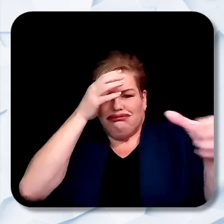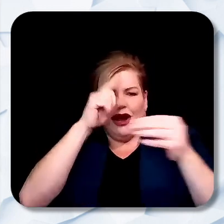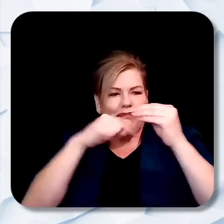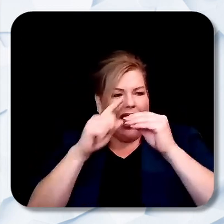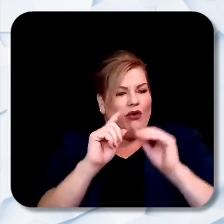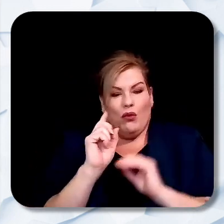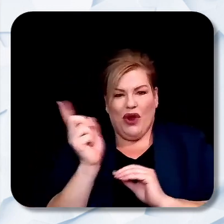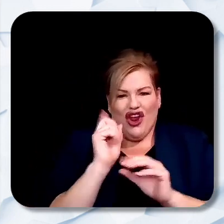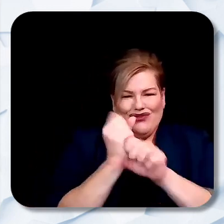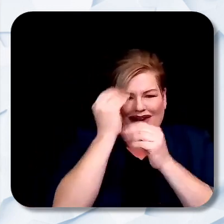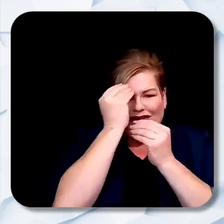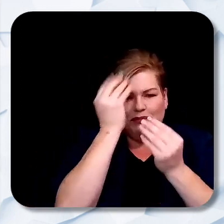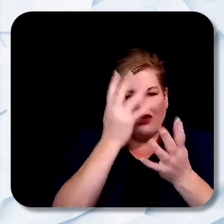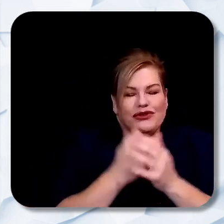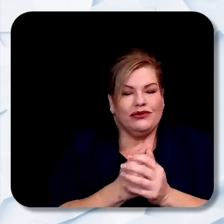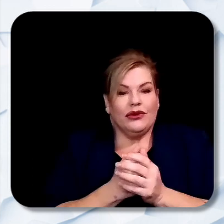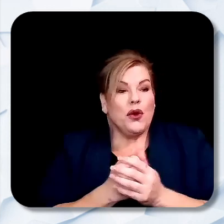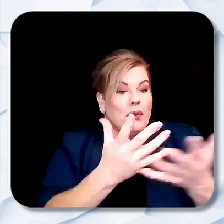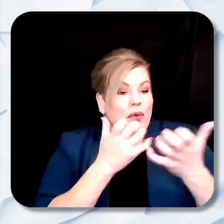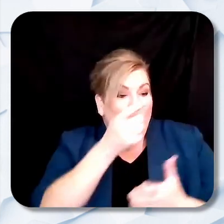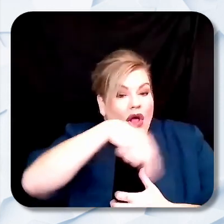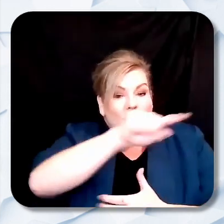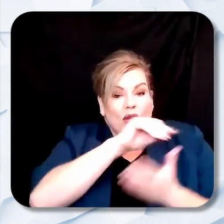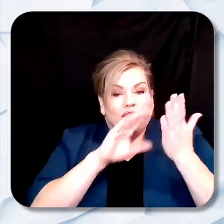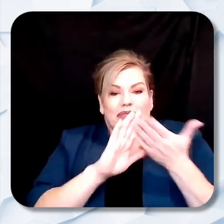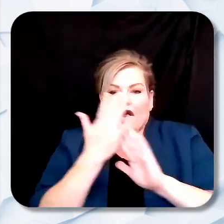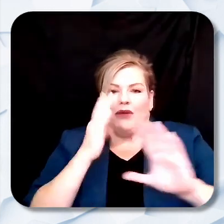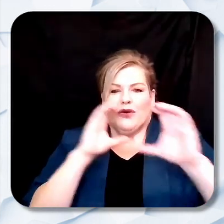communicators. We want them to be able to translate what they know into their actual